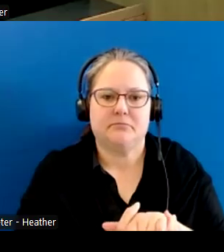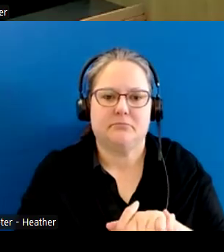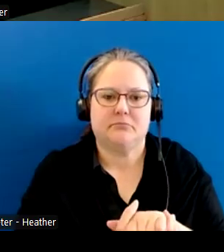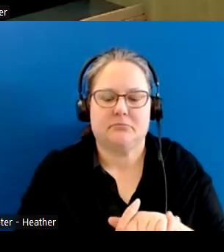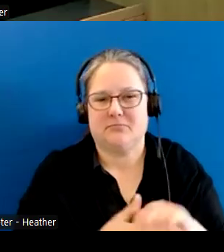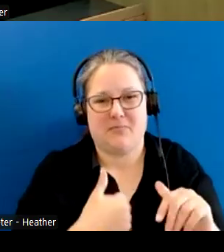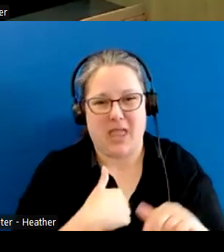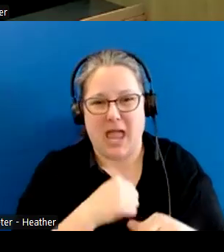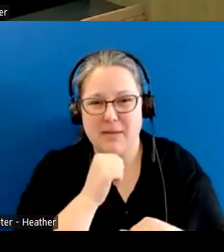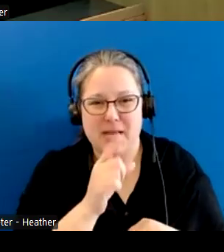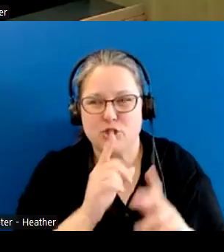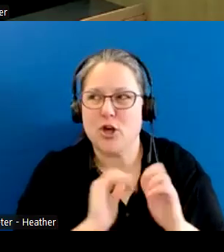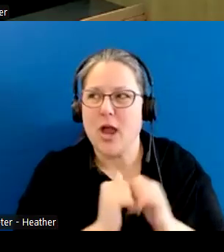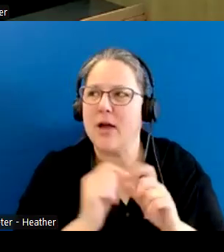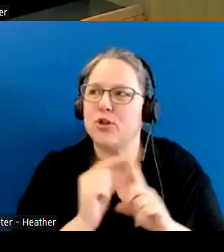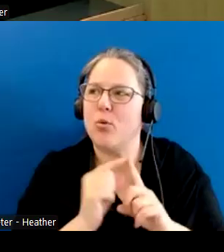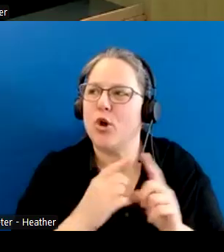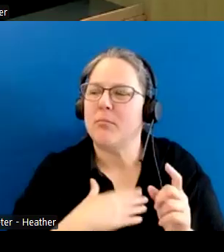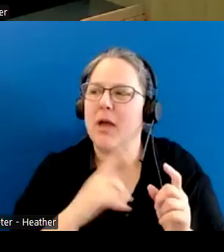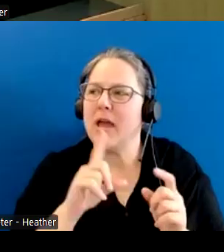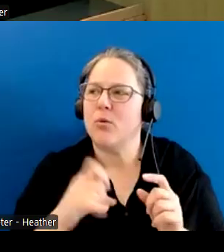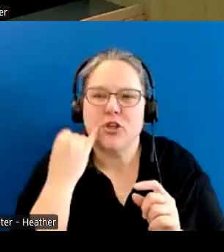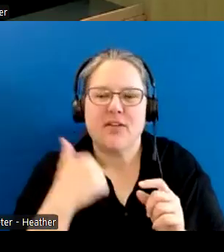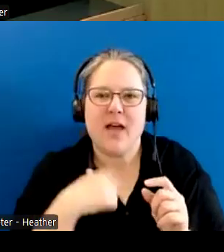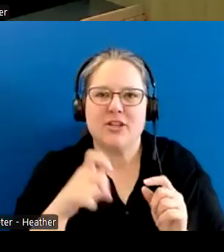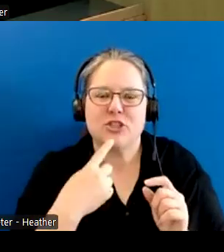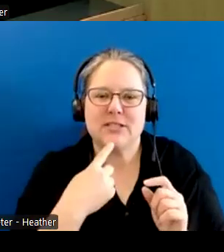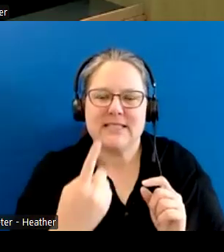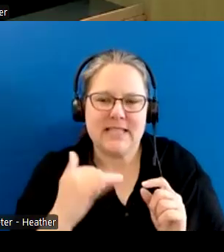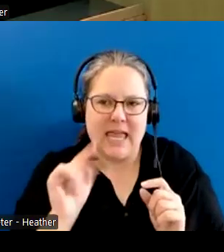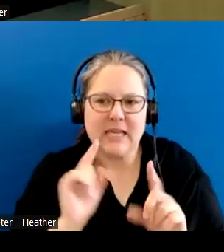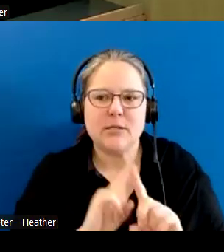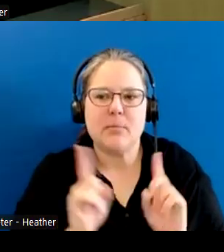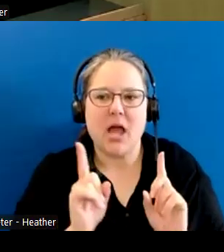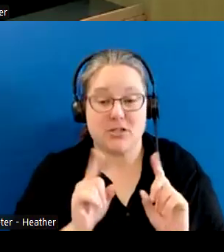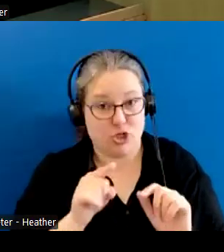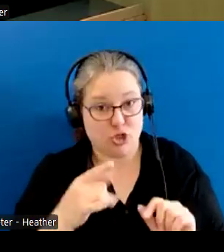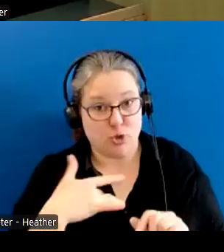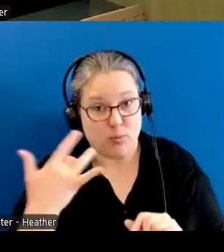I'm not sure how to even word this question or if I should say it, but do you feel like